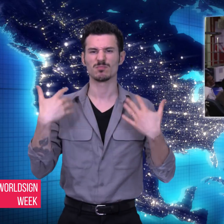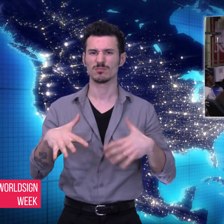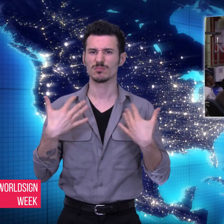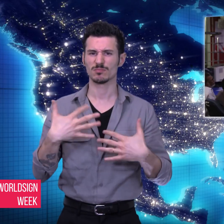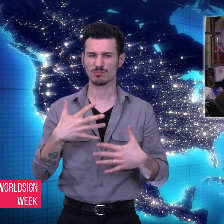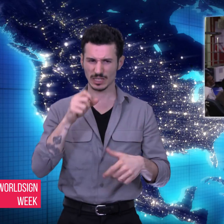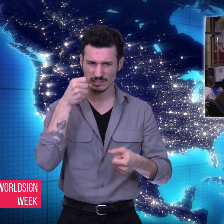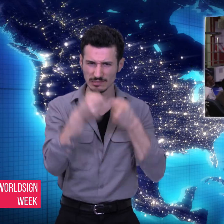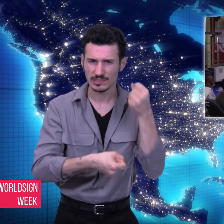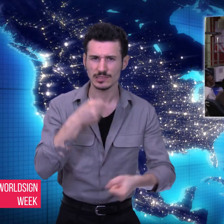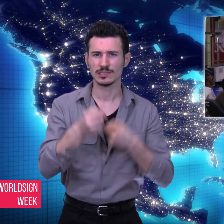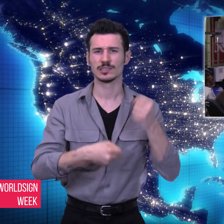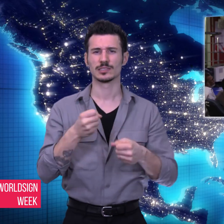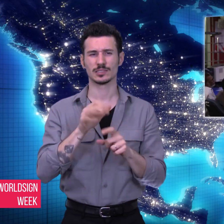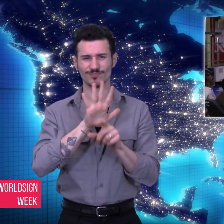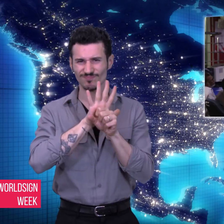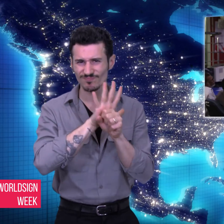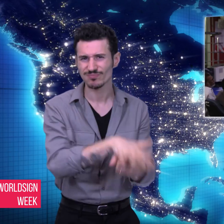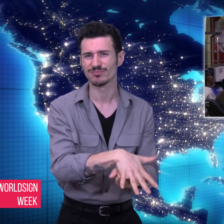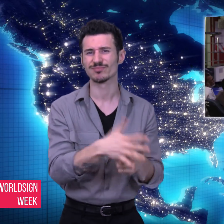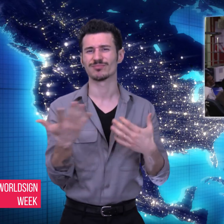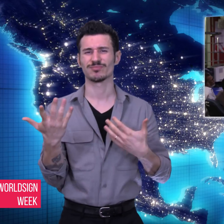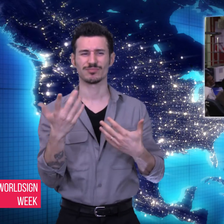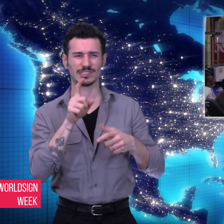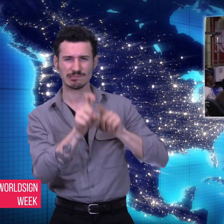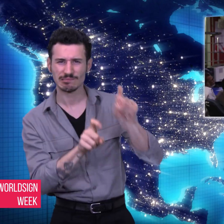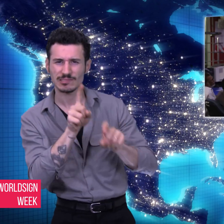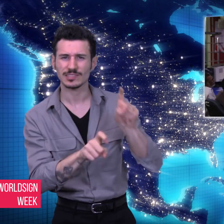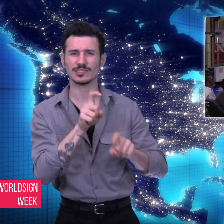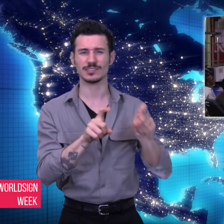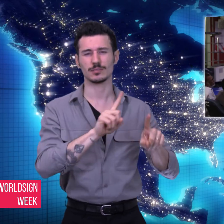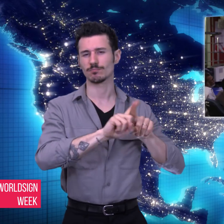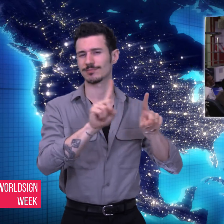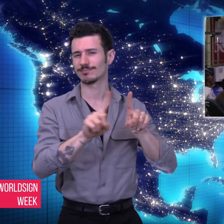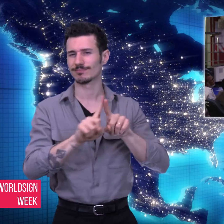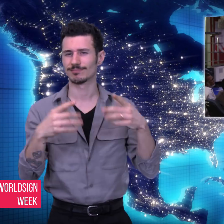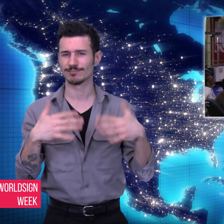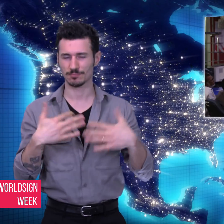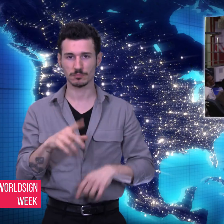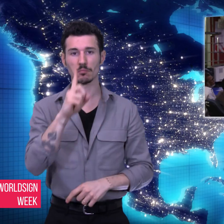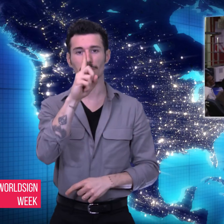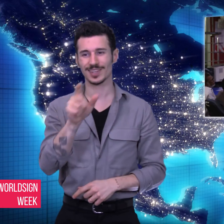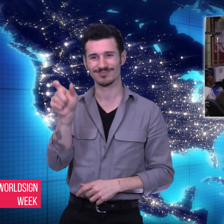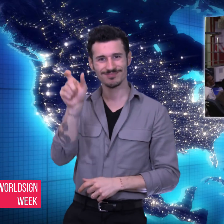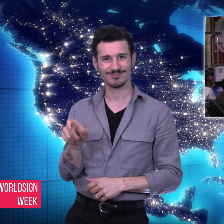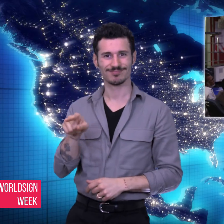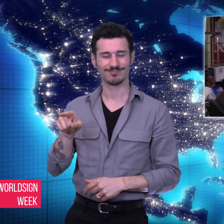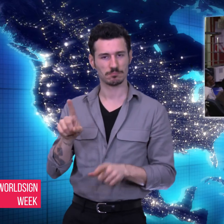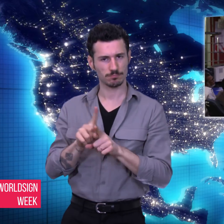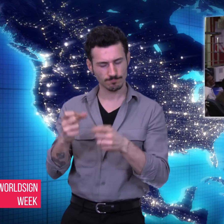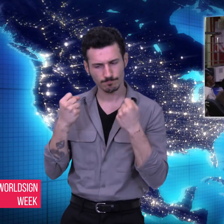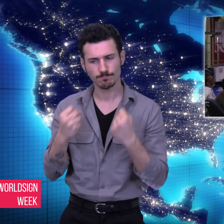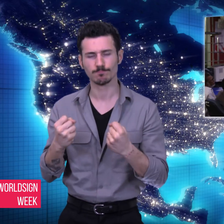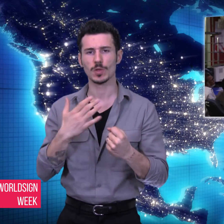assaulted in parts of the country, Malk hopes